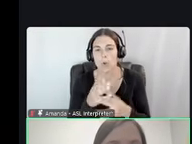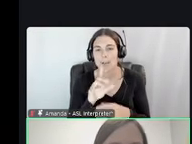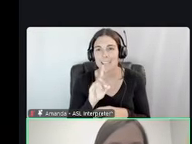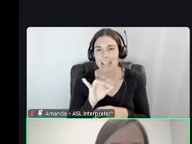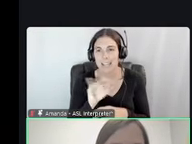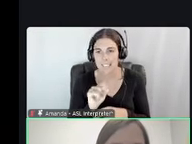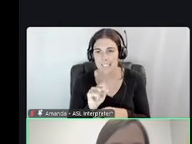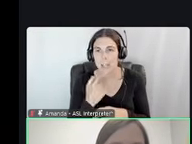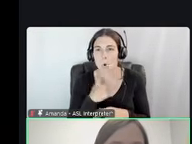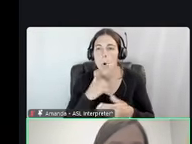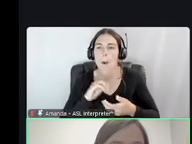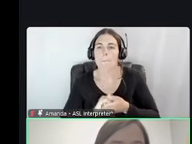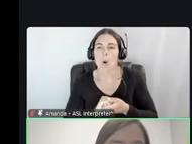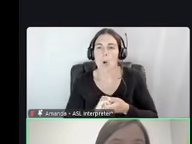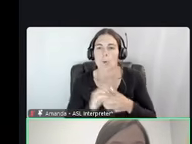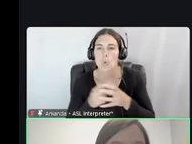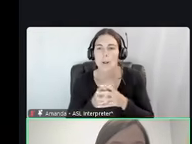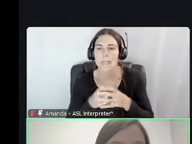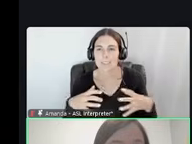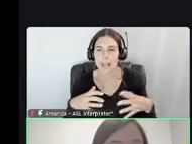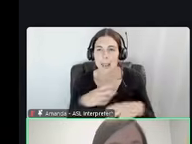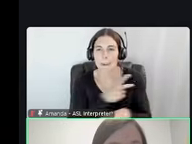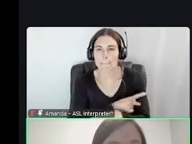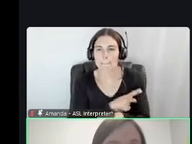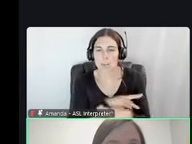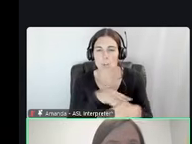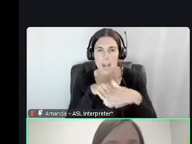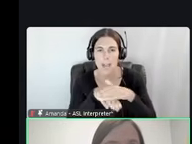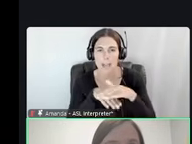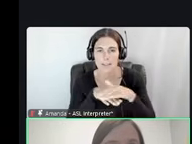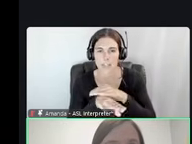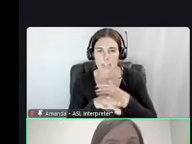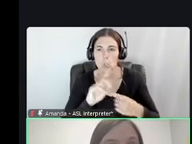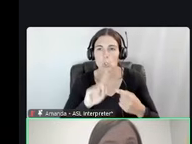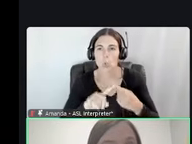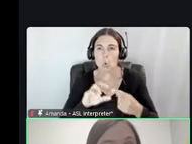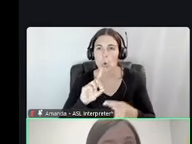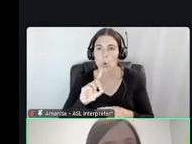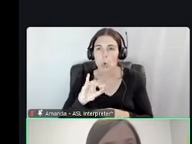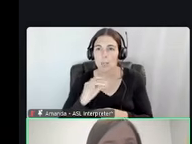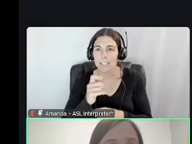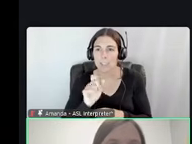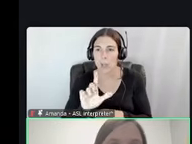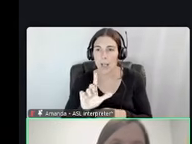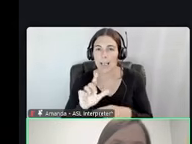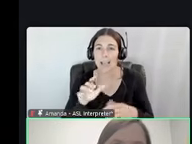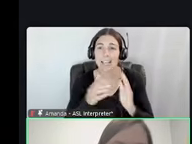partnering to expand patient access to digital uh digital skills training and digital health